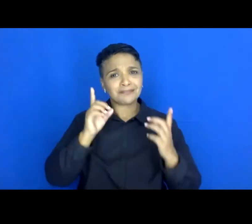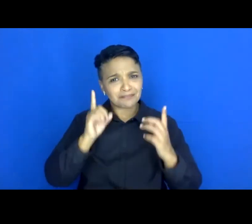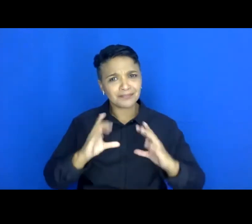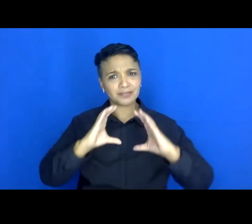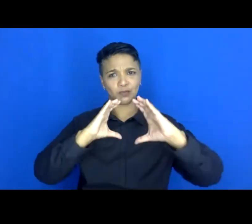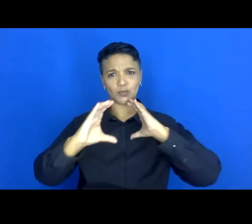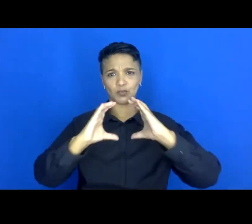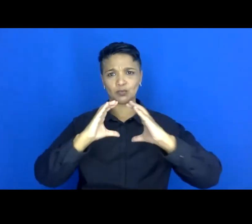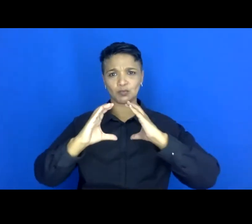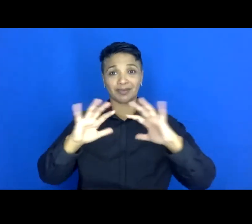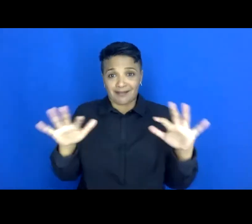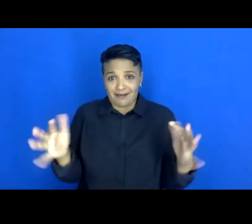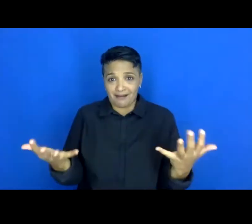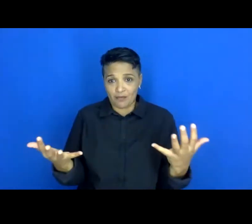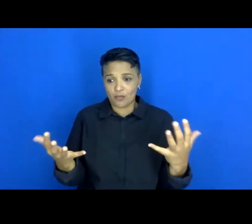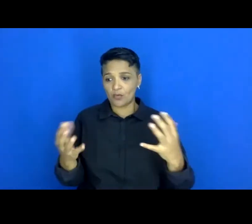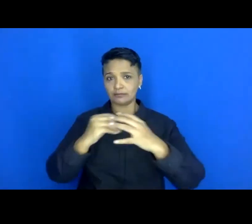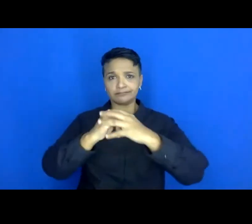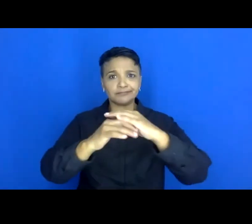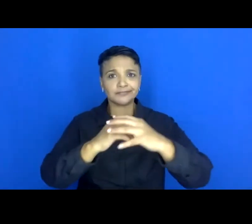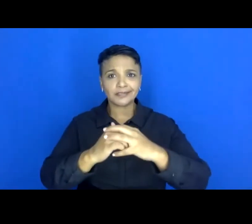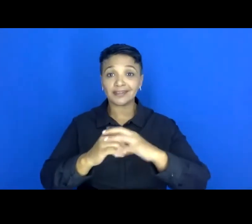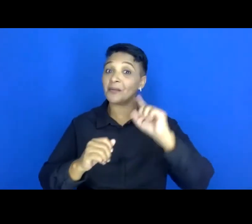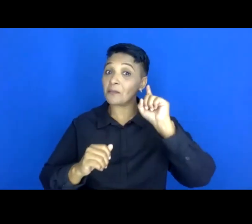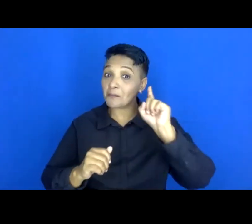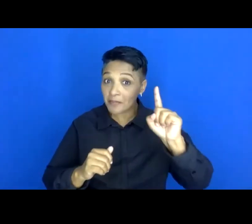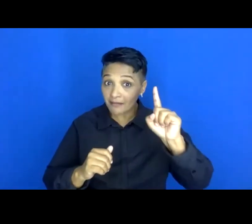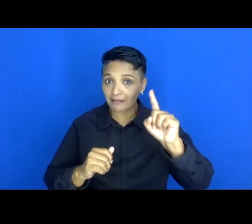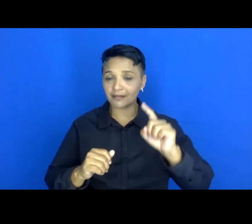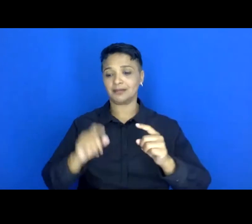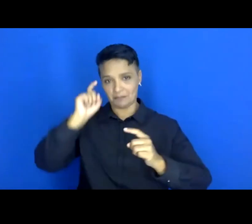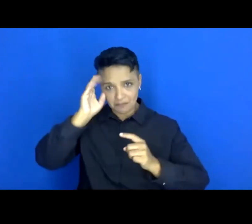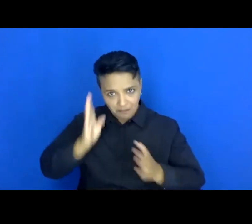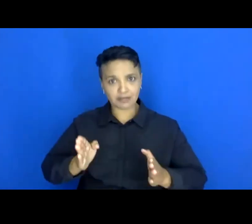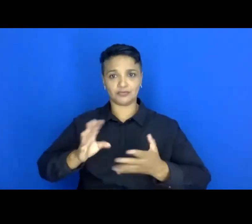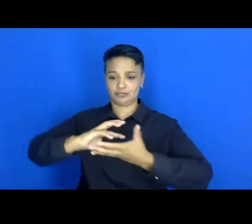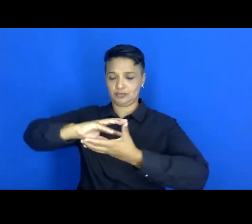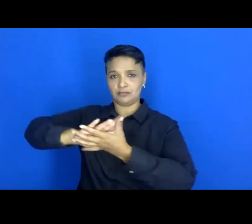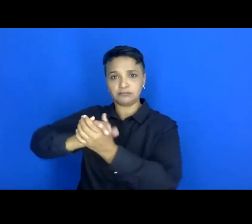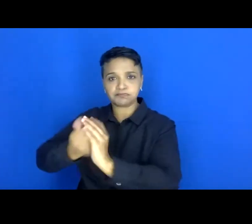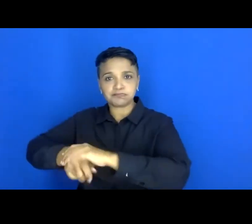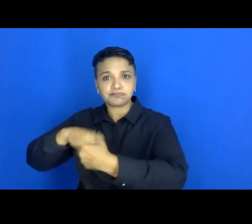that is you have to wash your hands you have to do social distinction